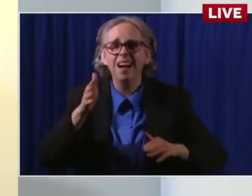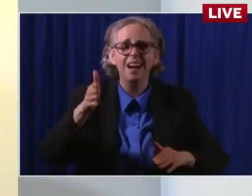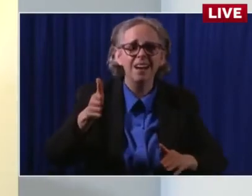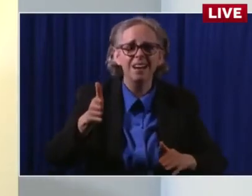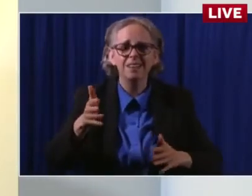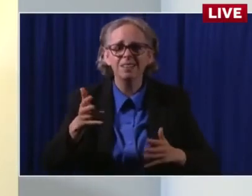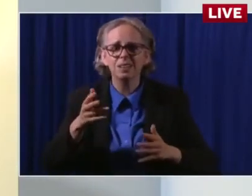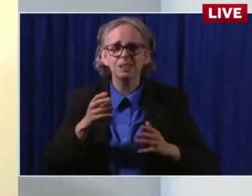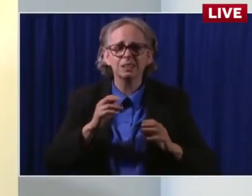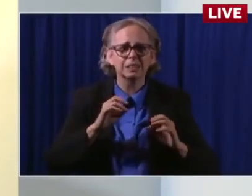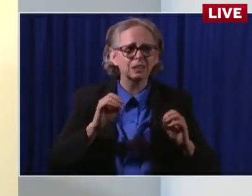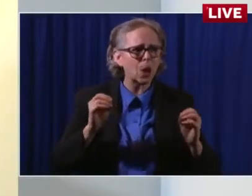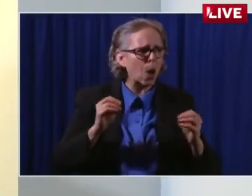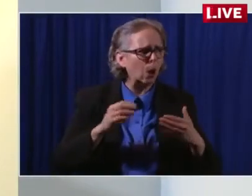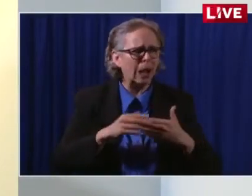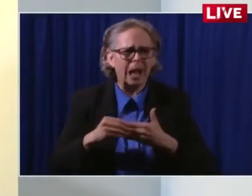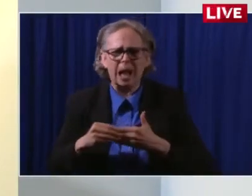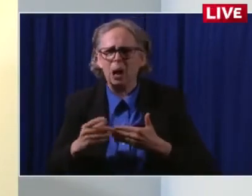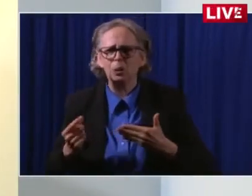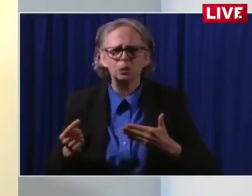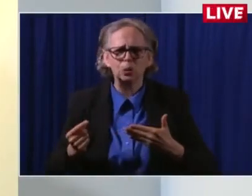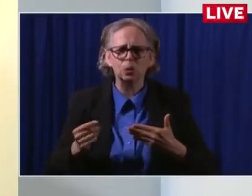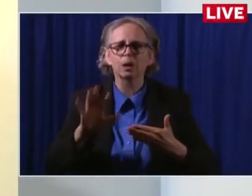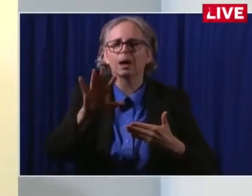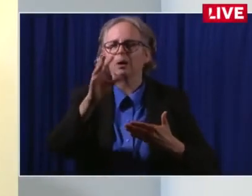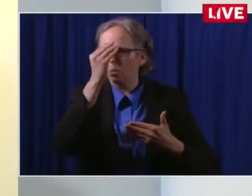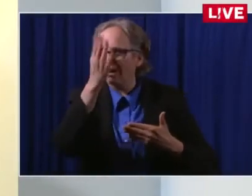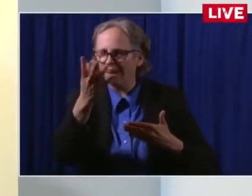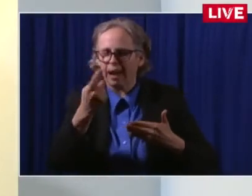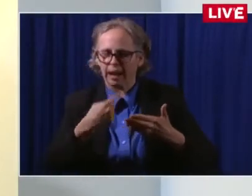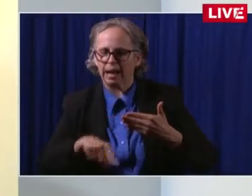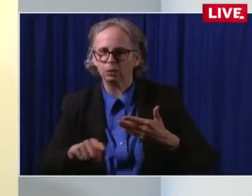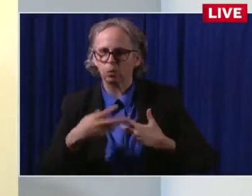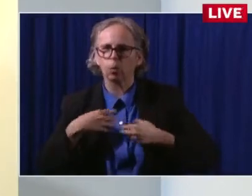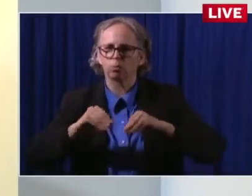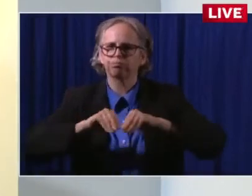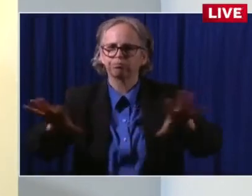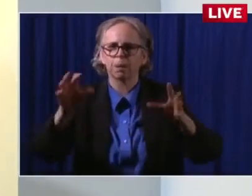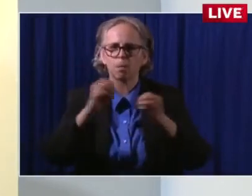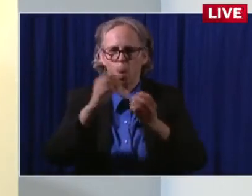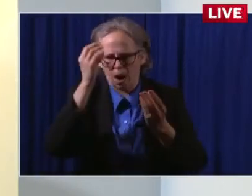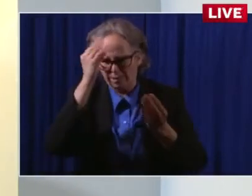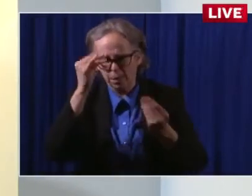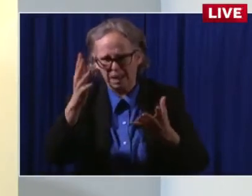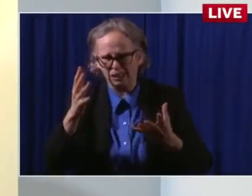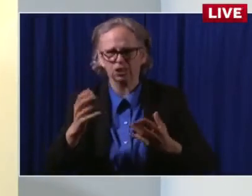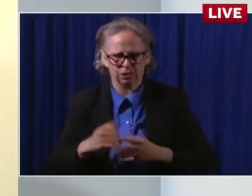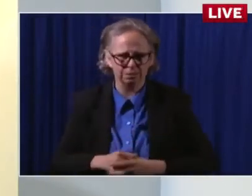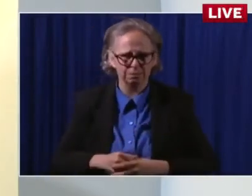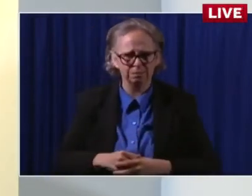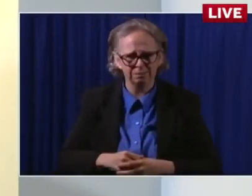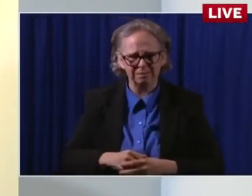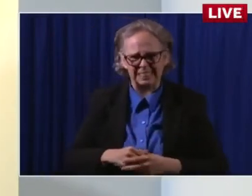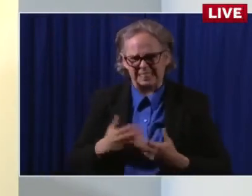AND WHEN YOU THINK ABOUT SOME OF THESE PORTS IN CONTACT SPORTS THAT WE DO NOT HAVE FUTURE GUIDANCE ON, THAT WILL BE COMING NEXT WEEK.